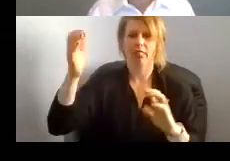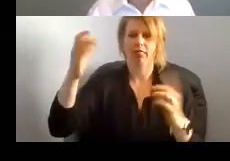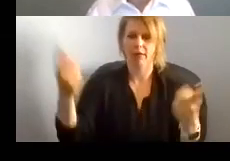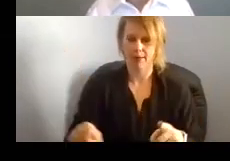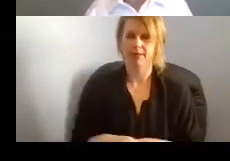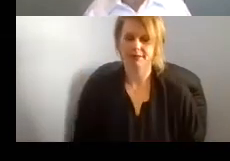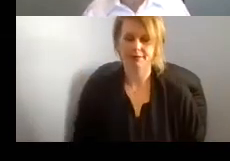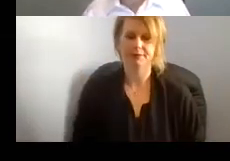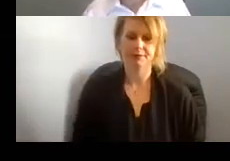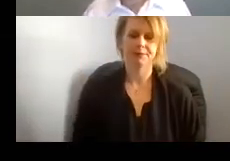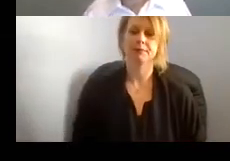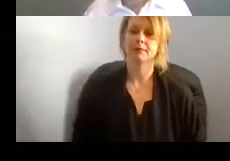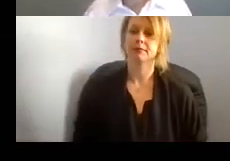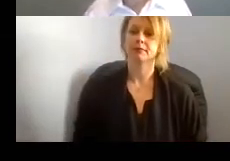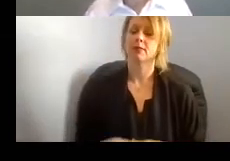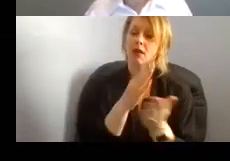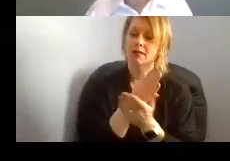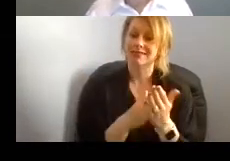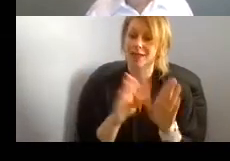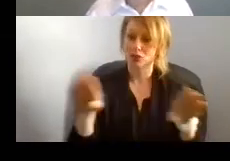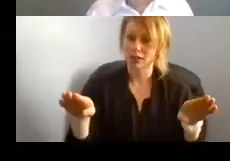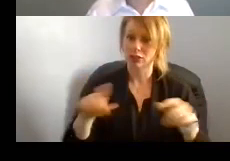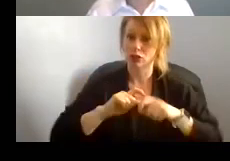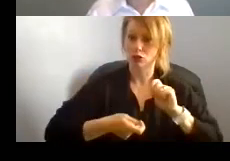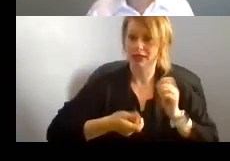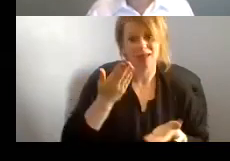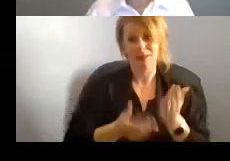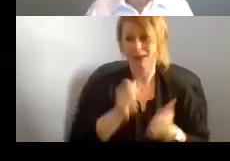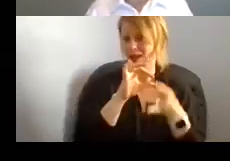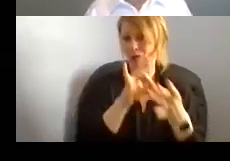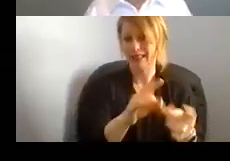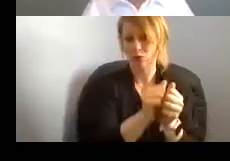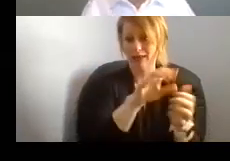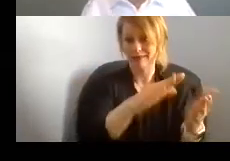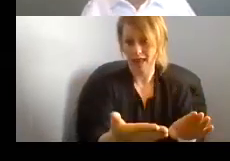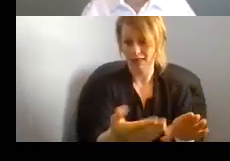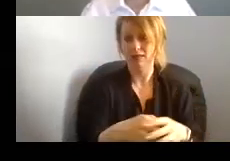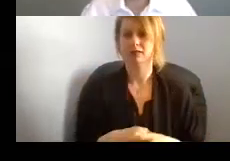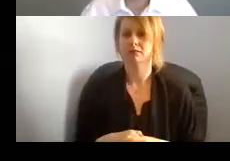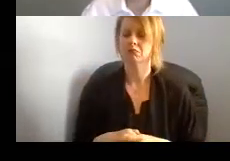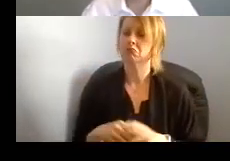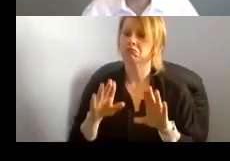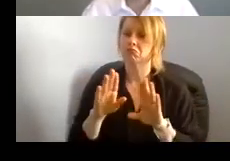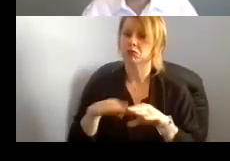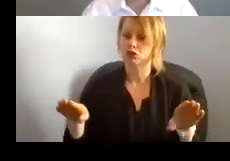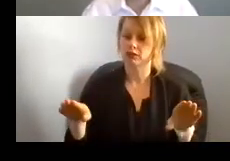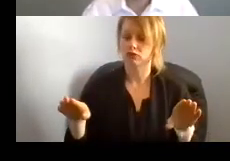Now, some children’s grief may not be related to a loss due to death. For some children who don’t experience the death of someone they know,